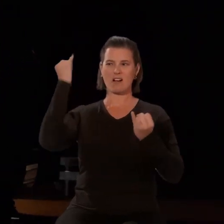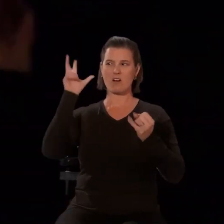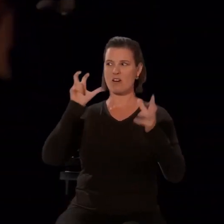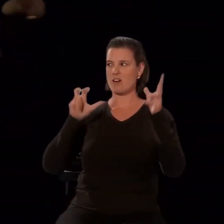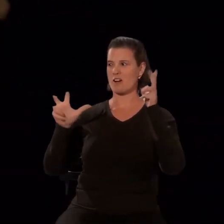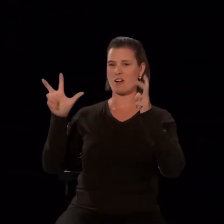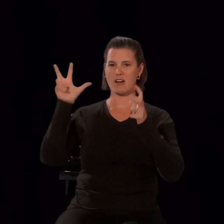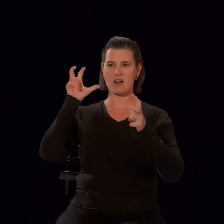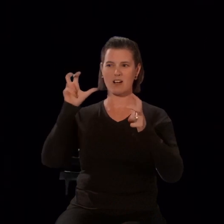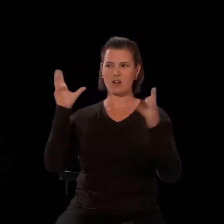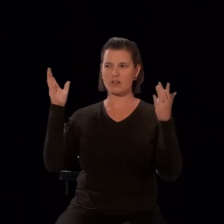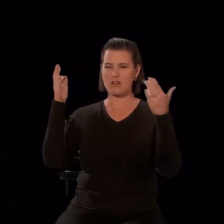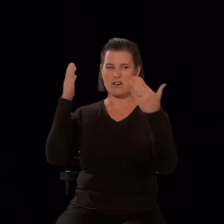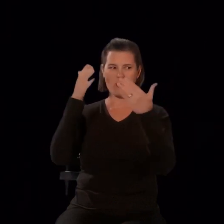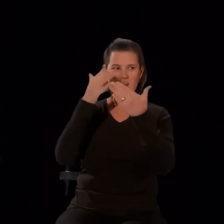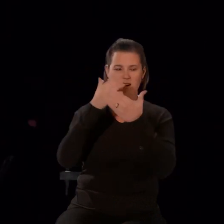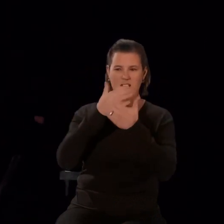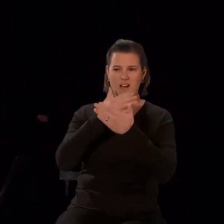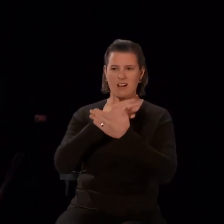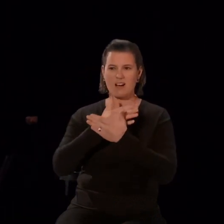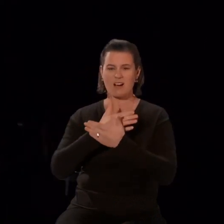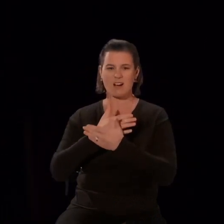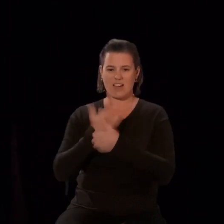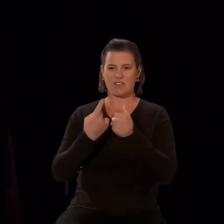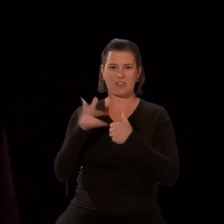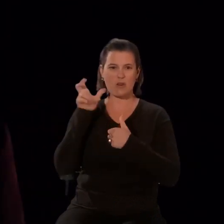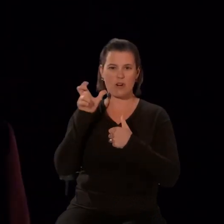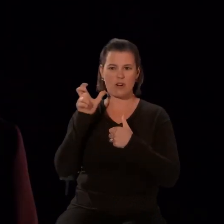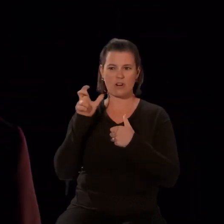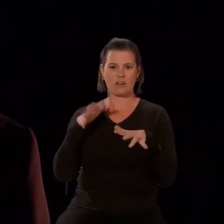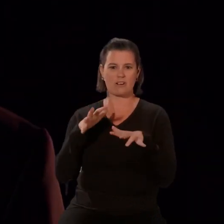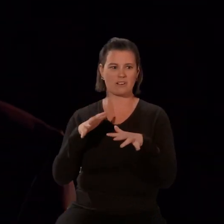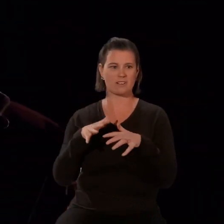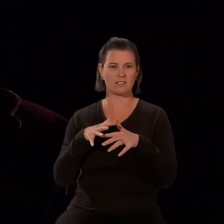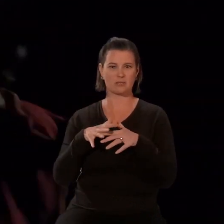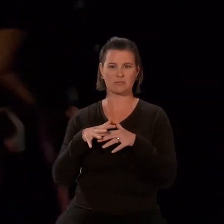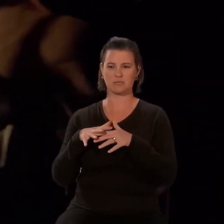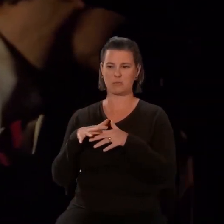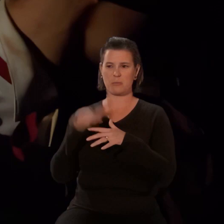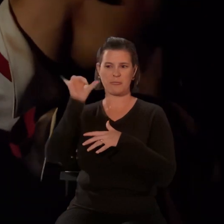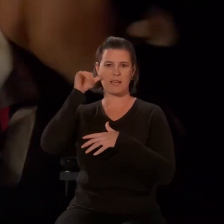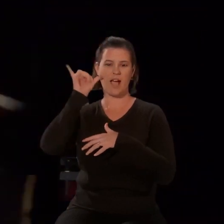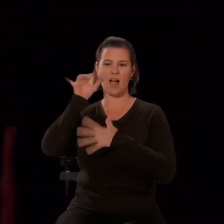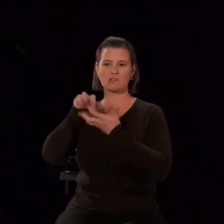(insects chirping) Every sound would make him uneasy, and the rustling cattle, or chirping crickets,